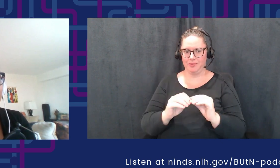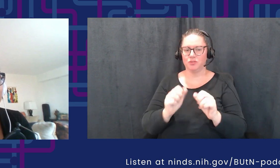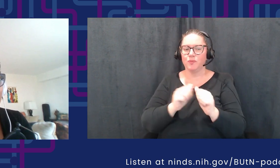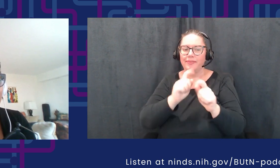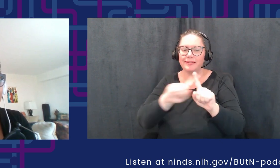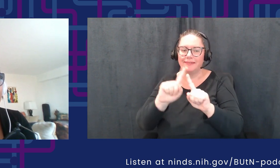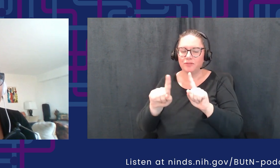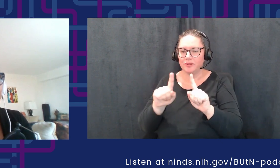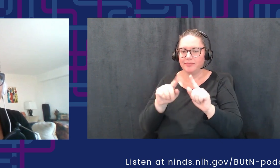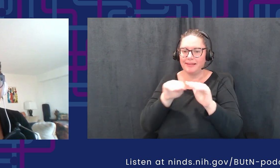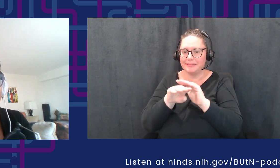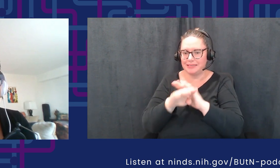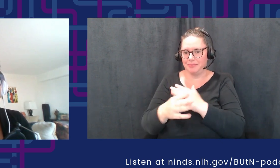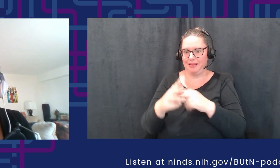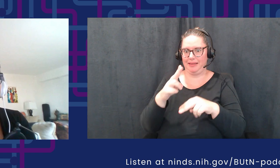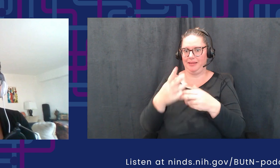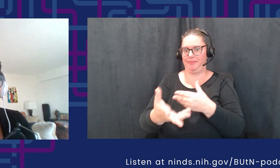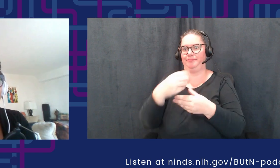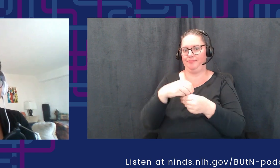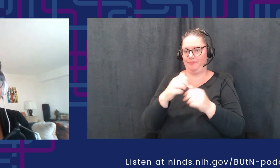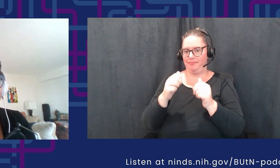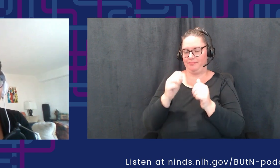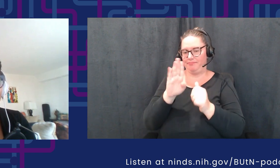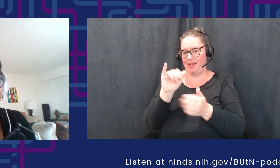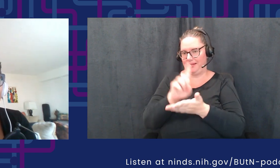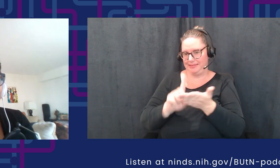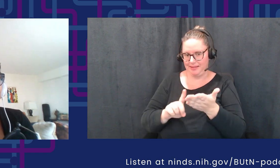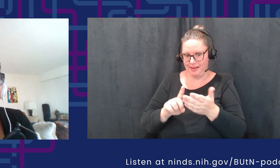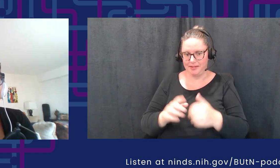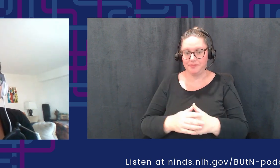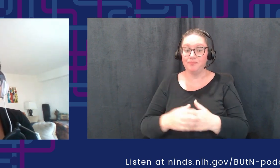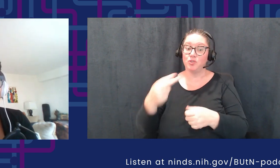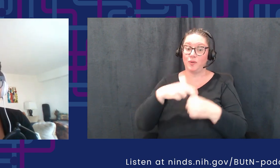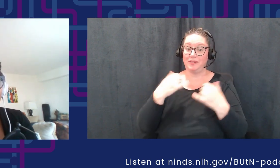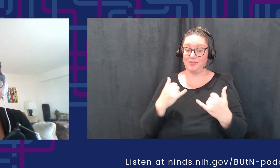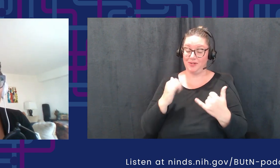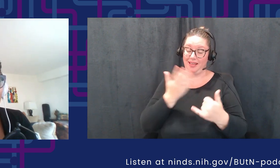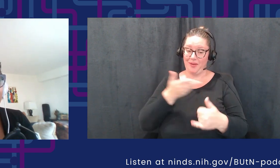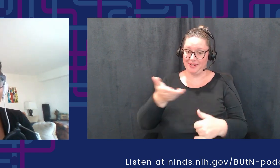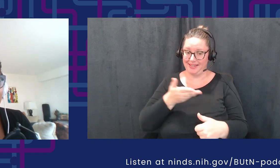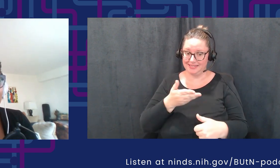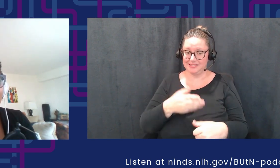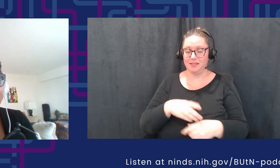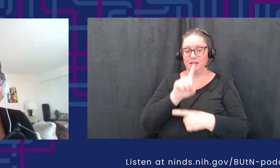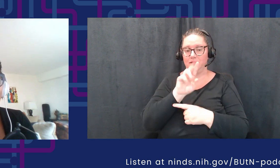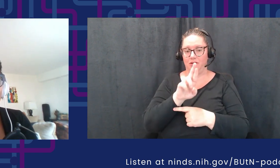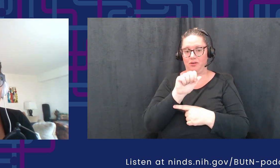with accessibility built in by design. Joining us are our guests, Dr.